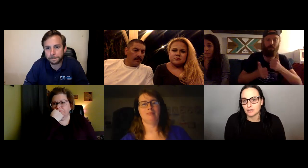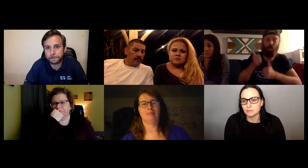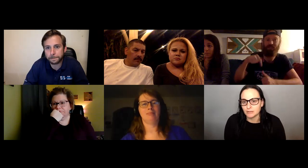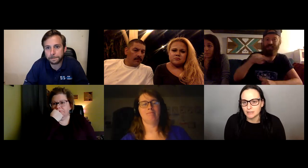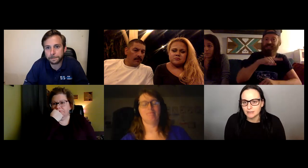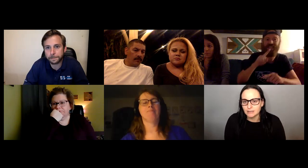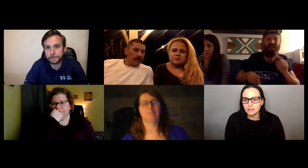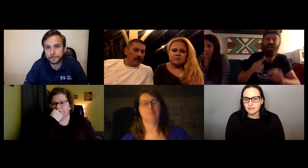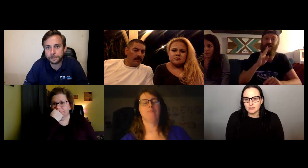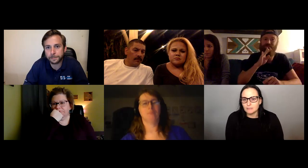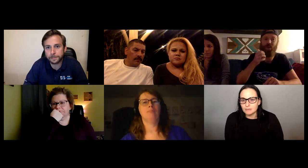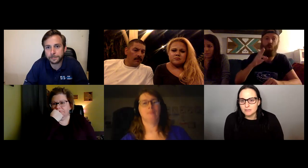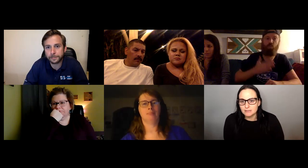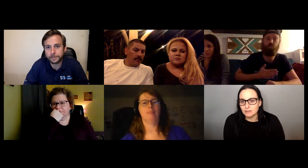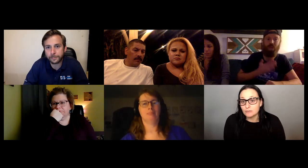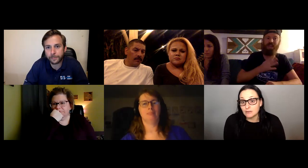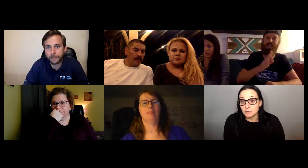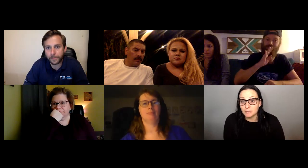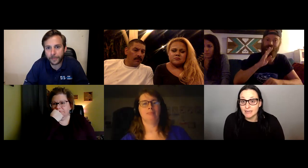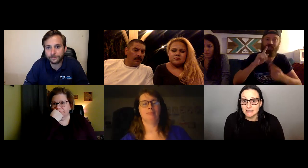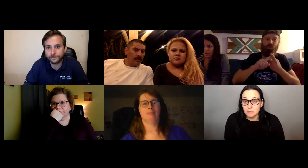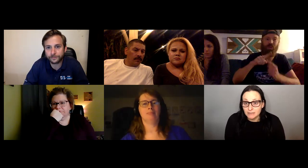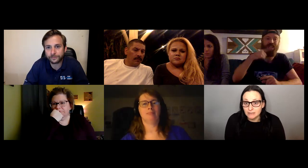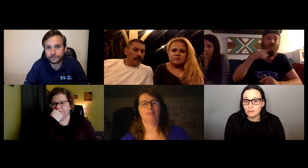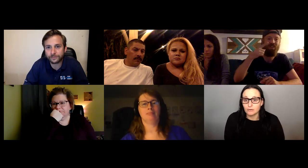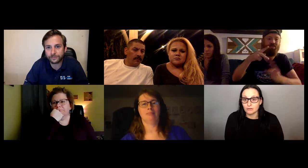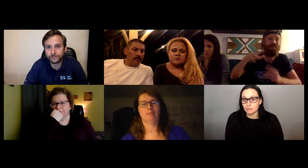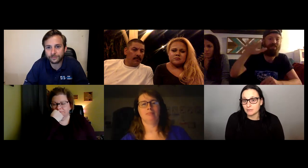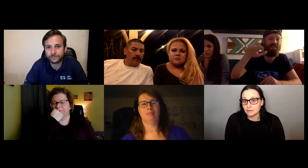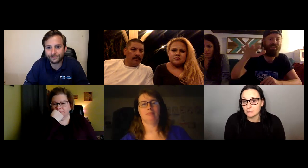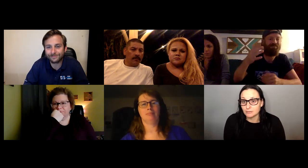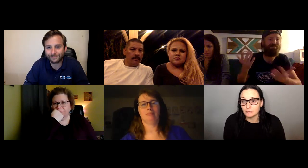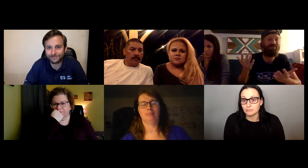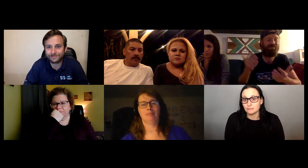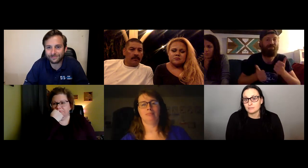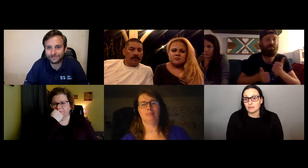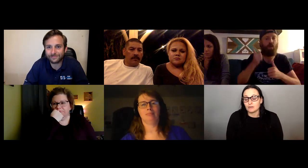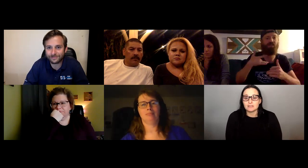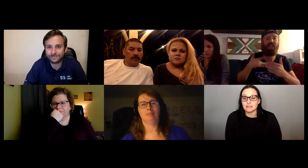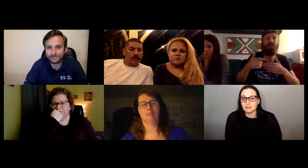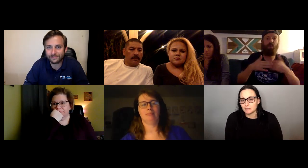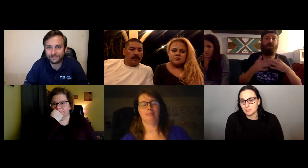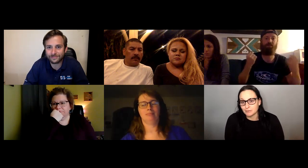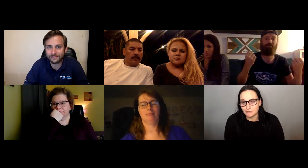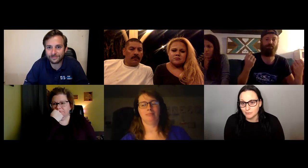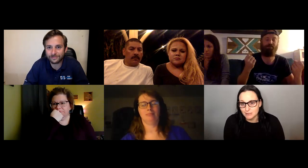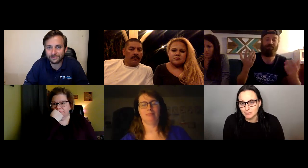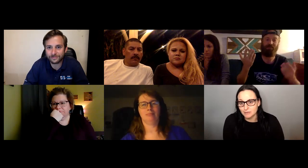community most you know deaf people can't speak or maybe they're you know just like hearing